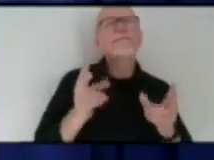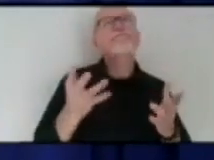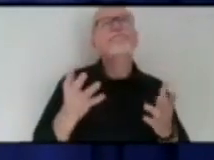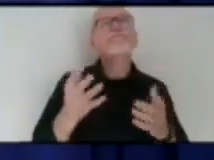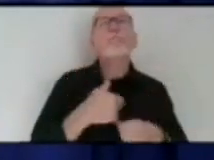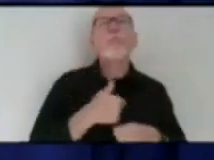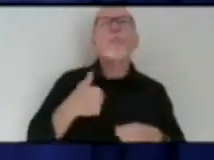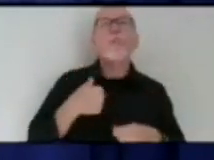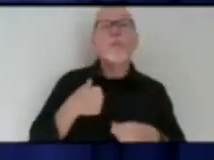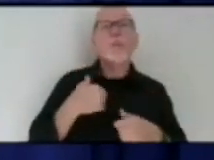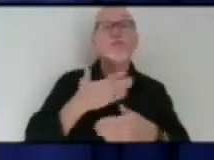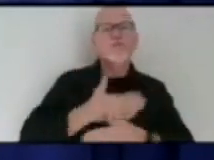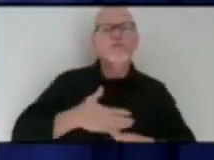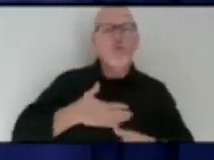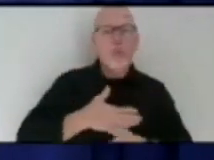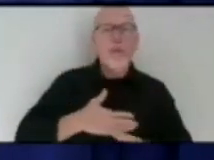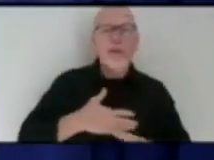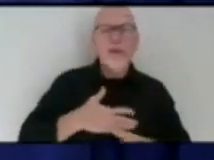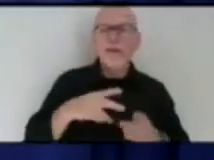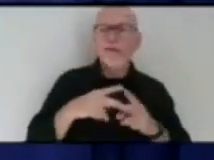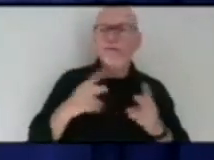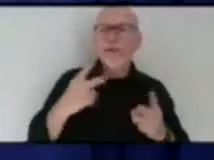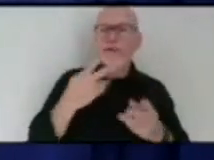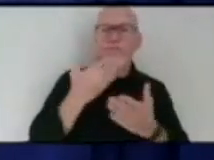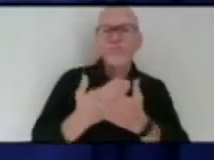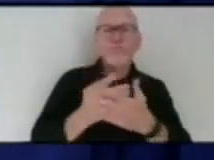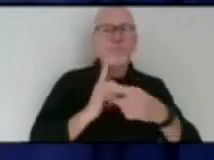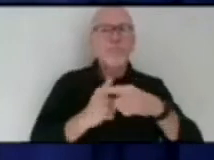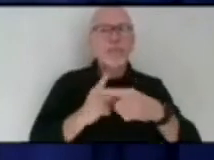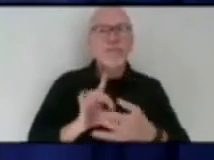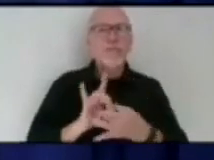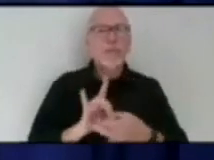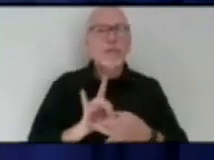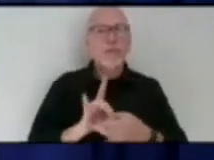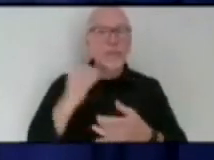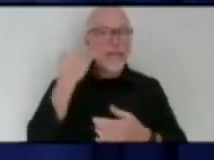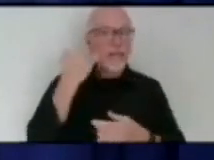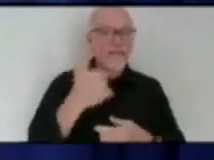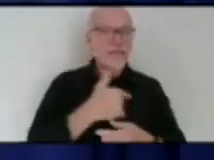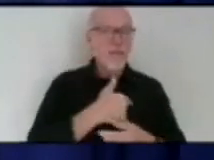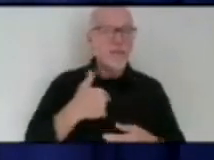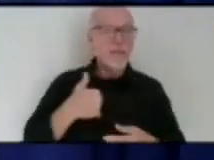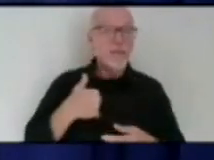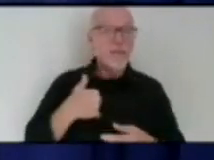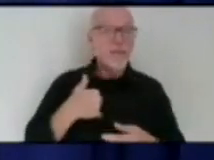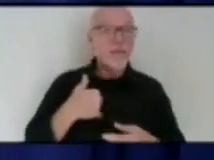productive relationship and experience when we are, uh, called out to assist